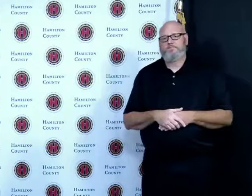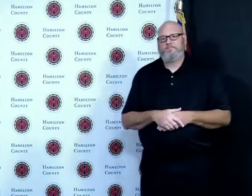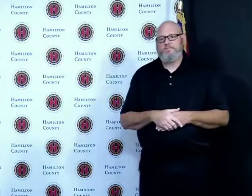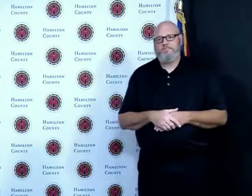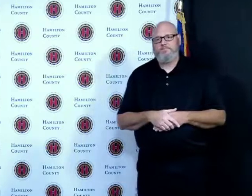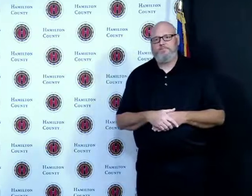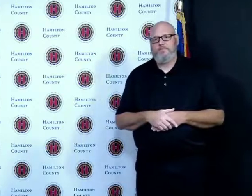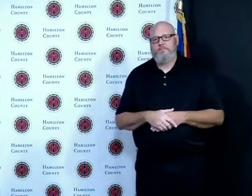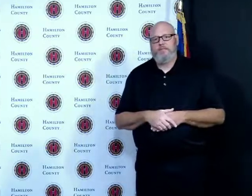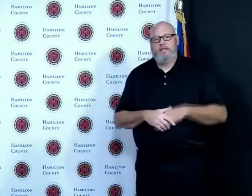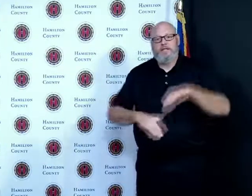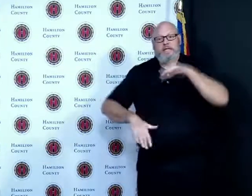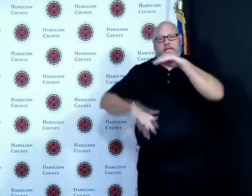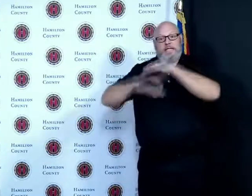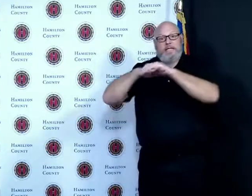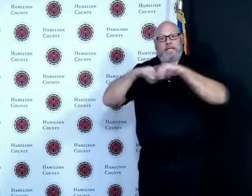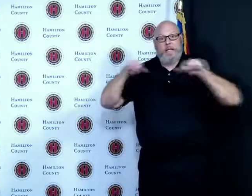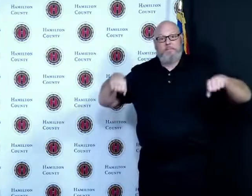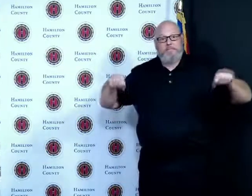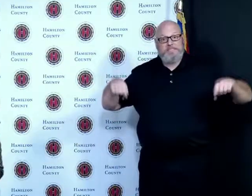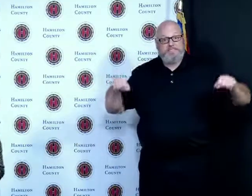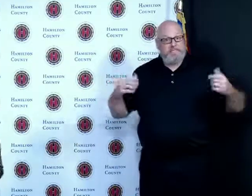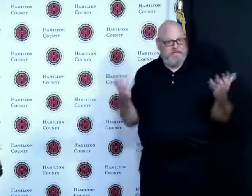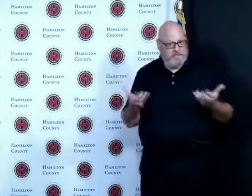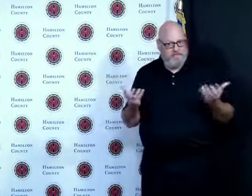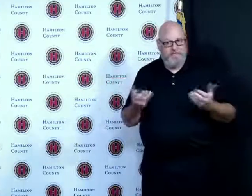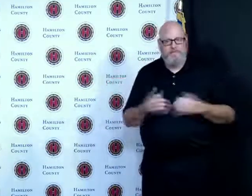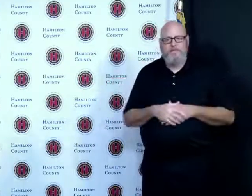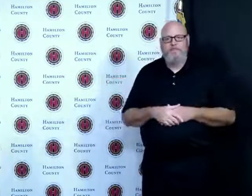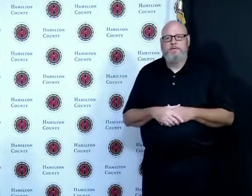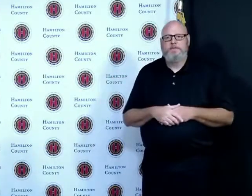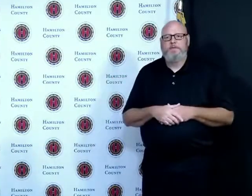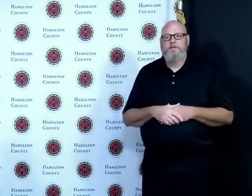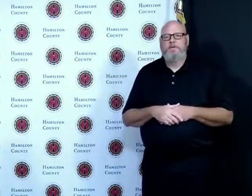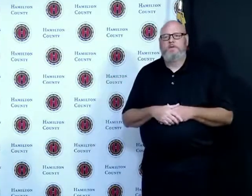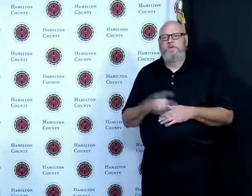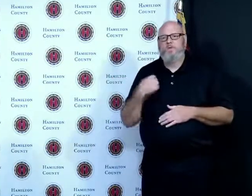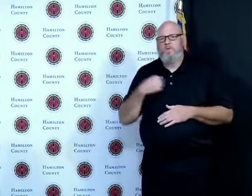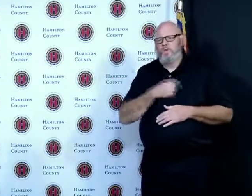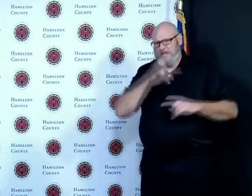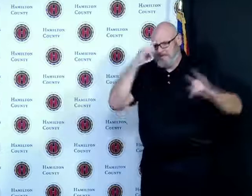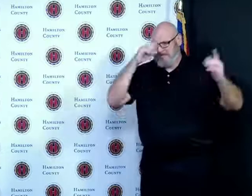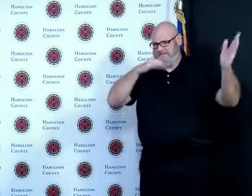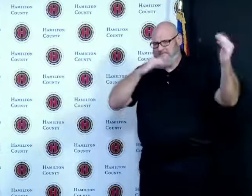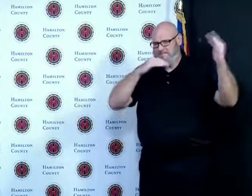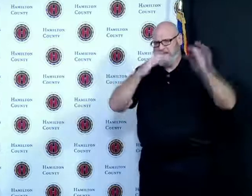understand that as we we do anticipate eventually getting more doses as they become available